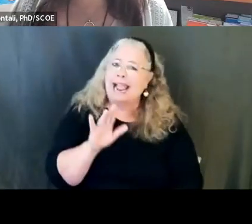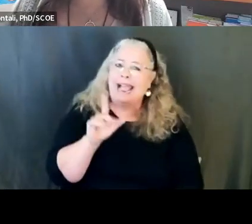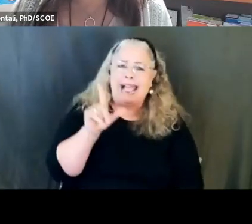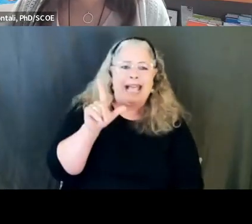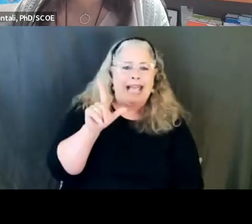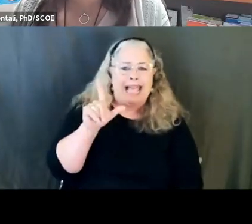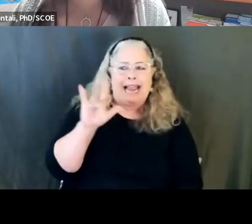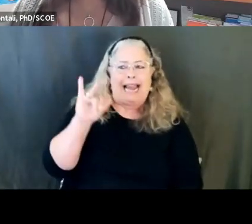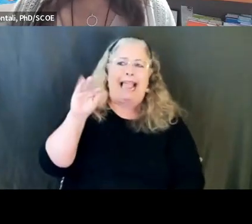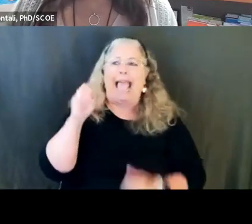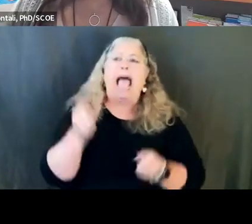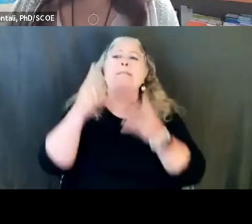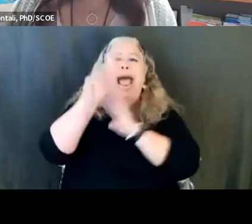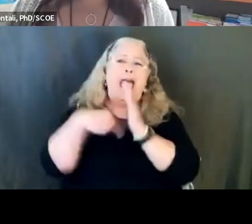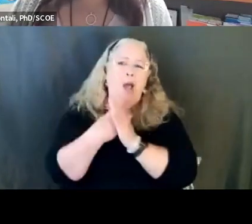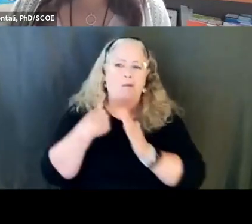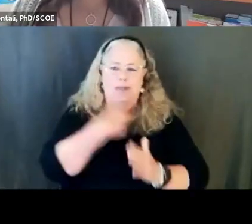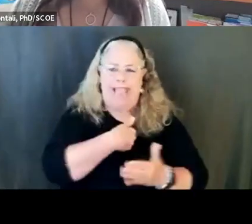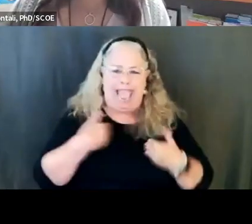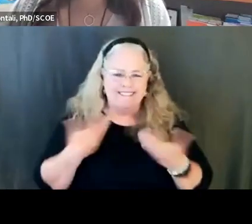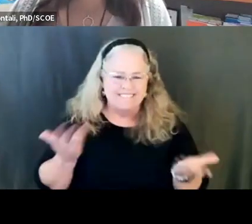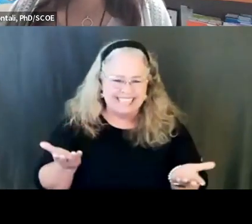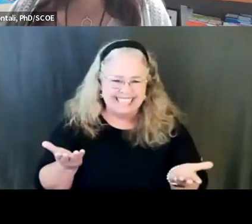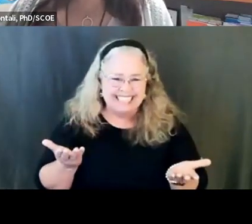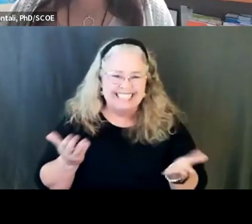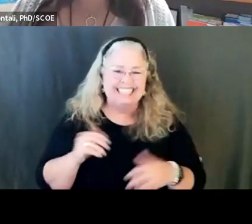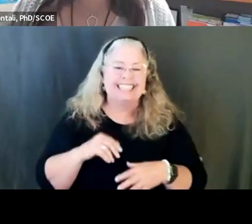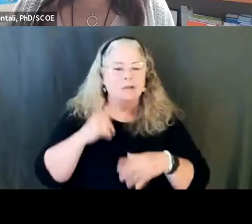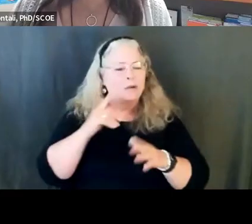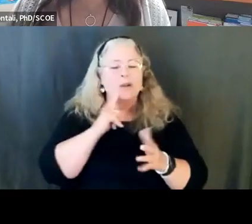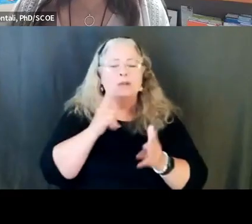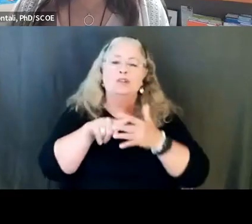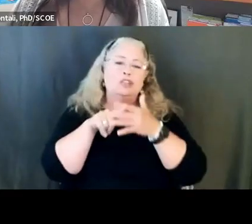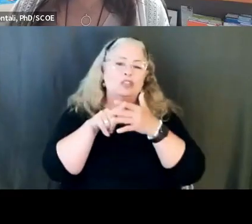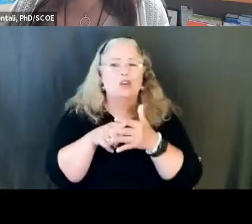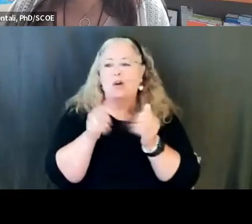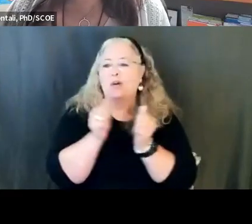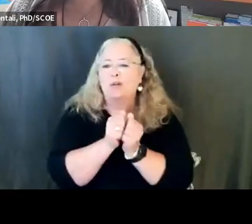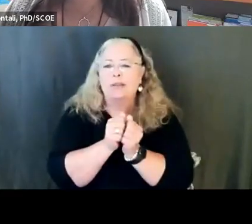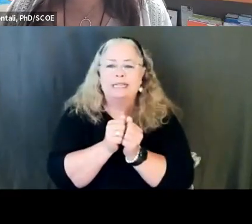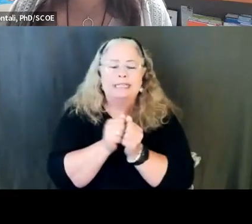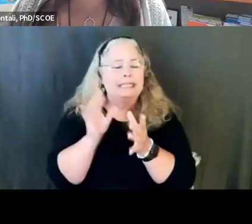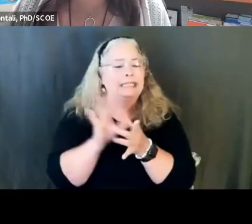do you have? So I you know I I'd love to start with just a a a saying somebody shared this with